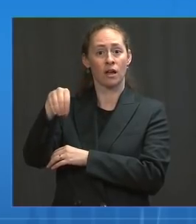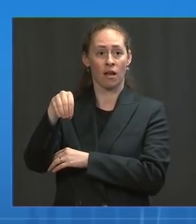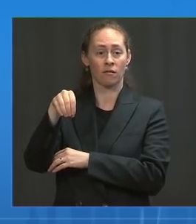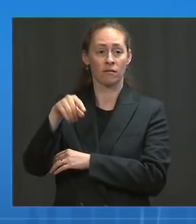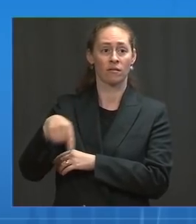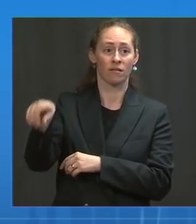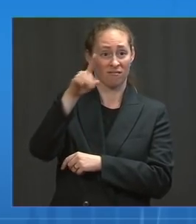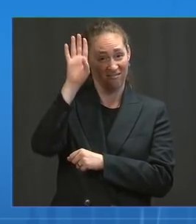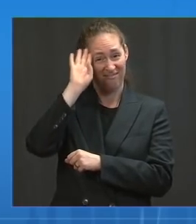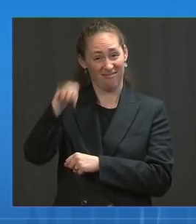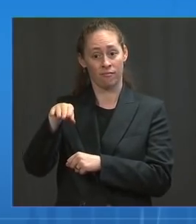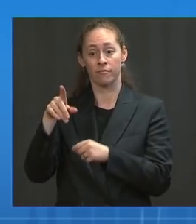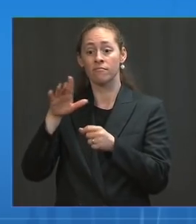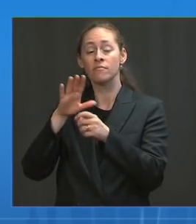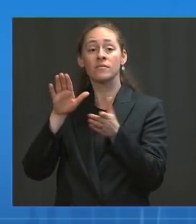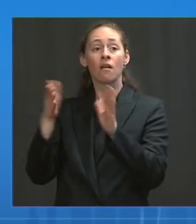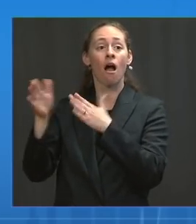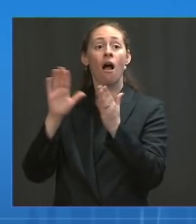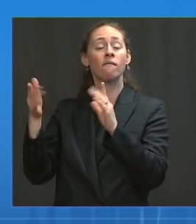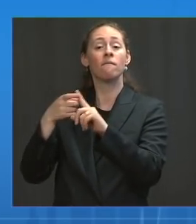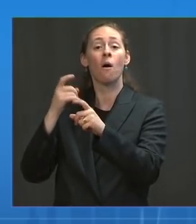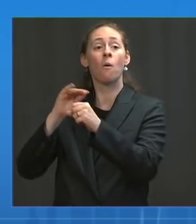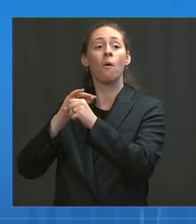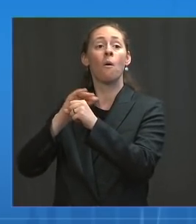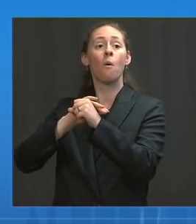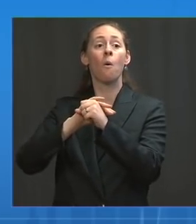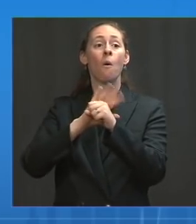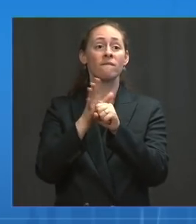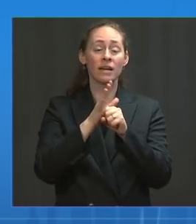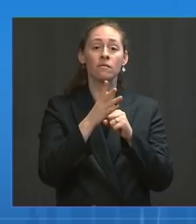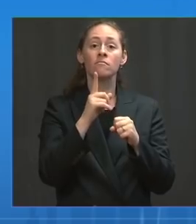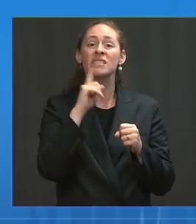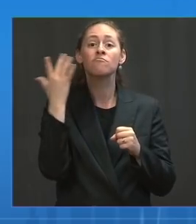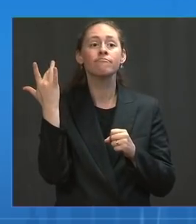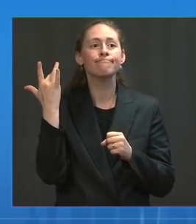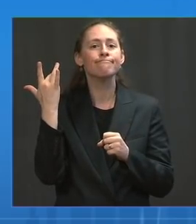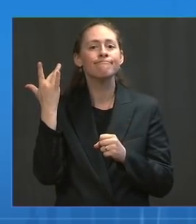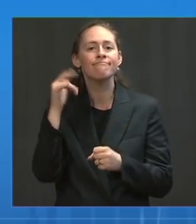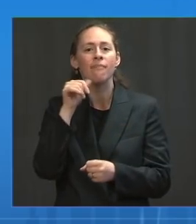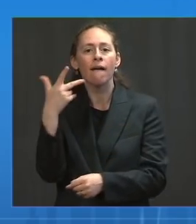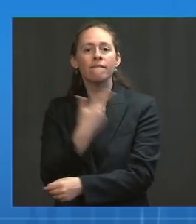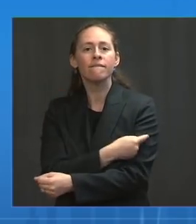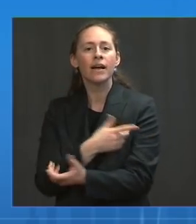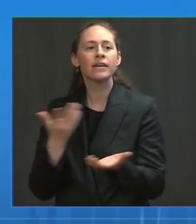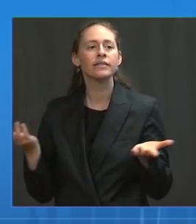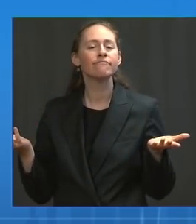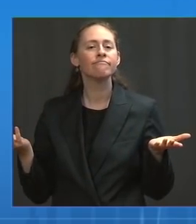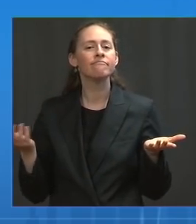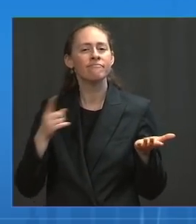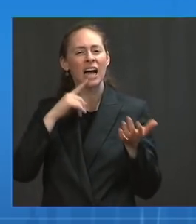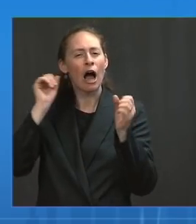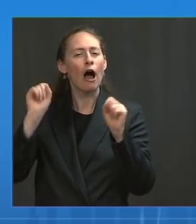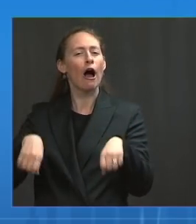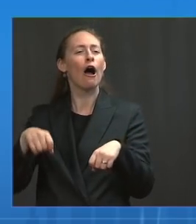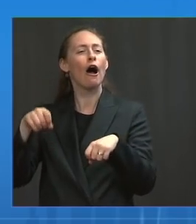in the United States were in unvaccinated people. Those deaths were preventable with a simple, safe shot.